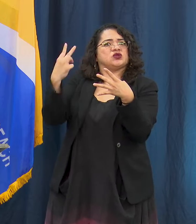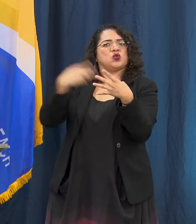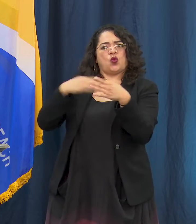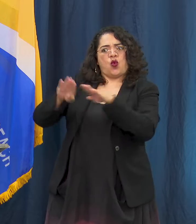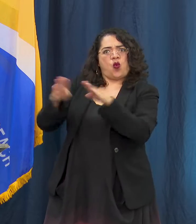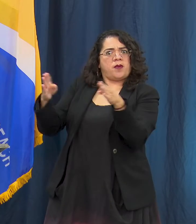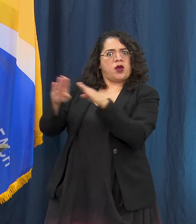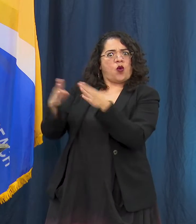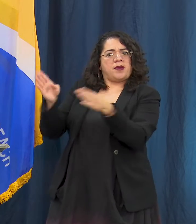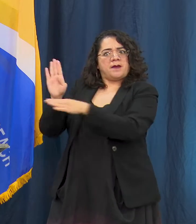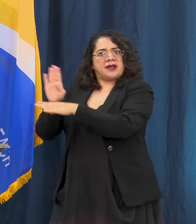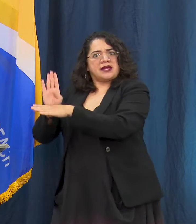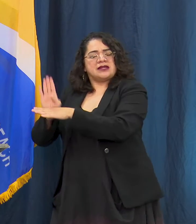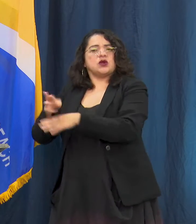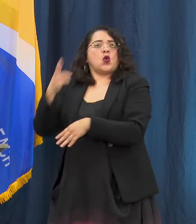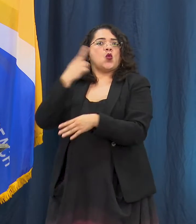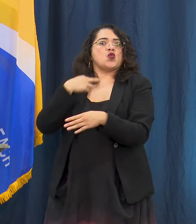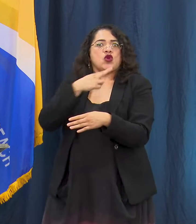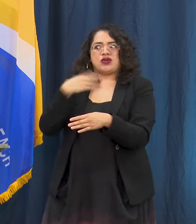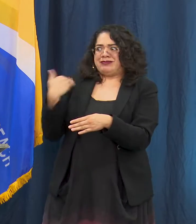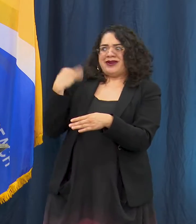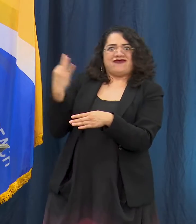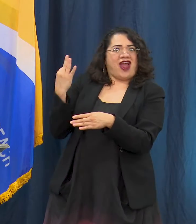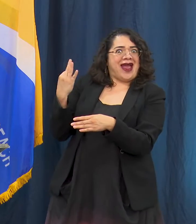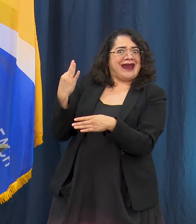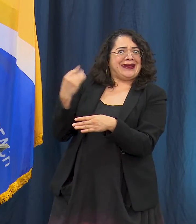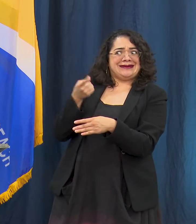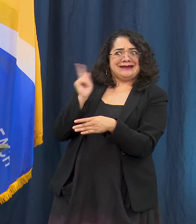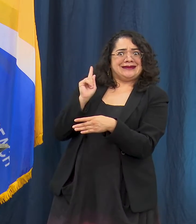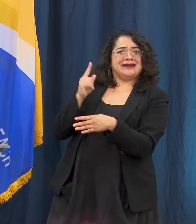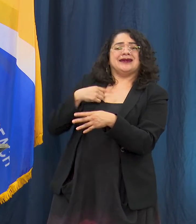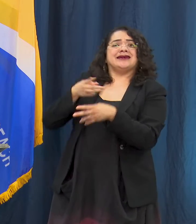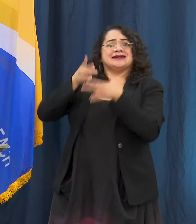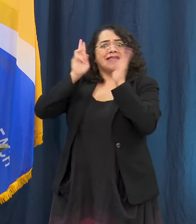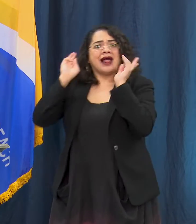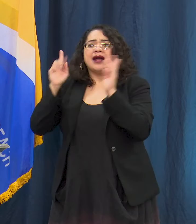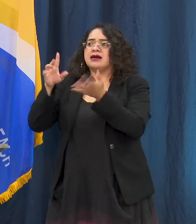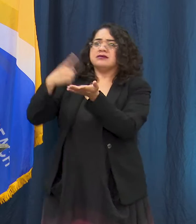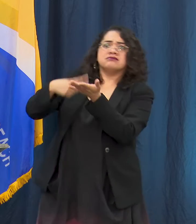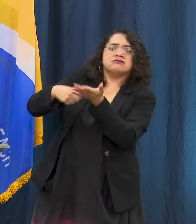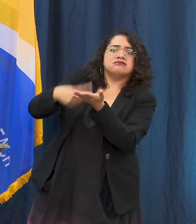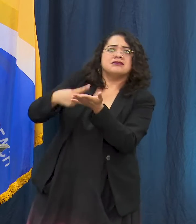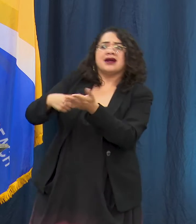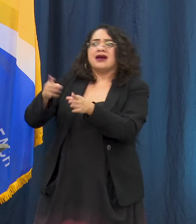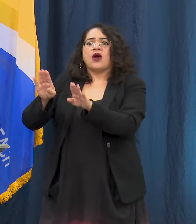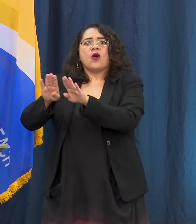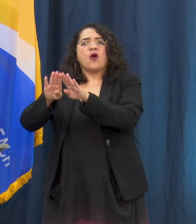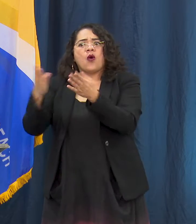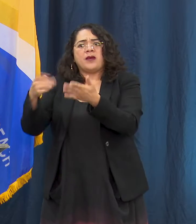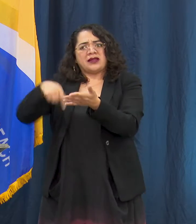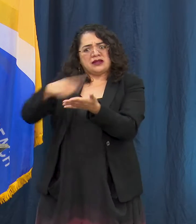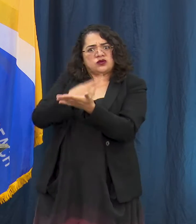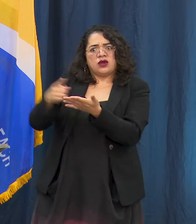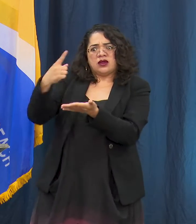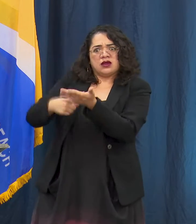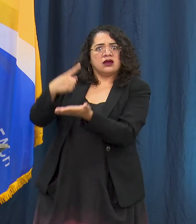time that we can open our restaurants, it's time that we can open our salons, we've been opening other things throughout the week, and at the same time